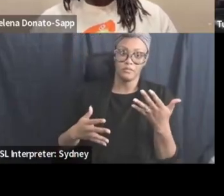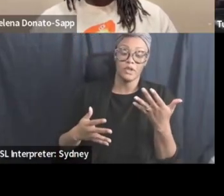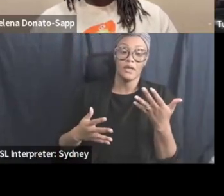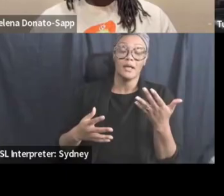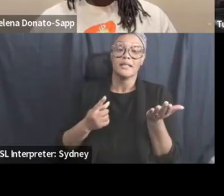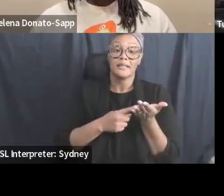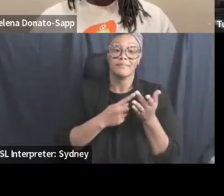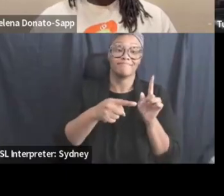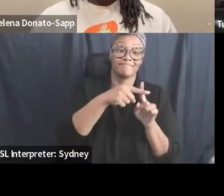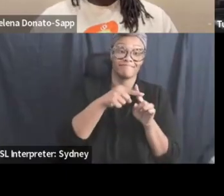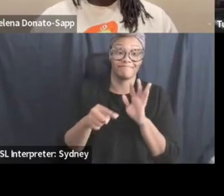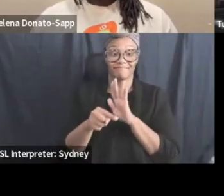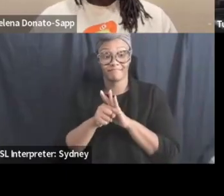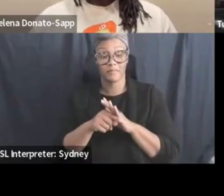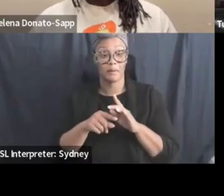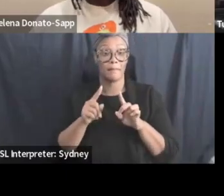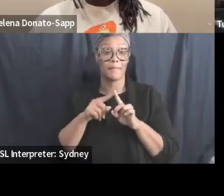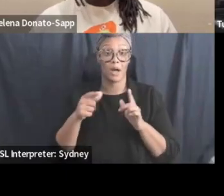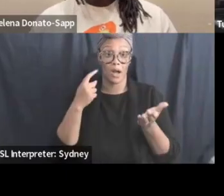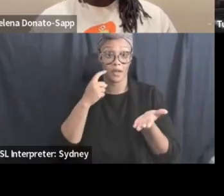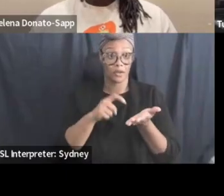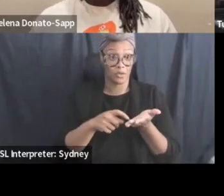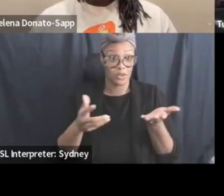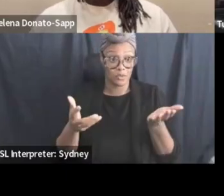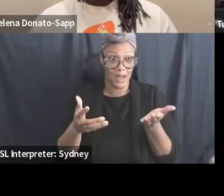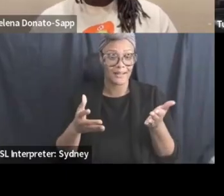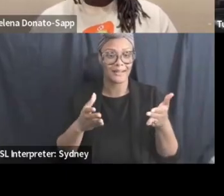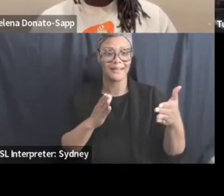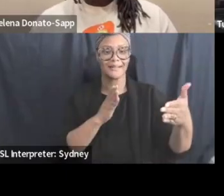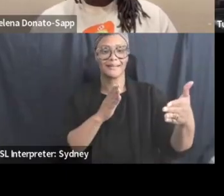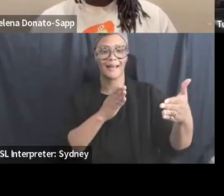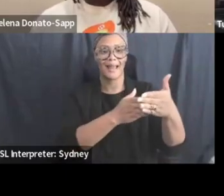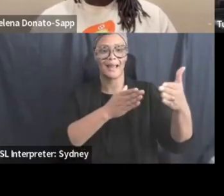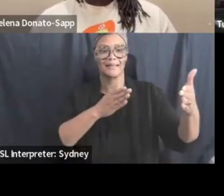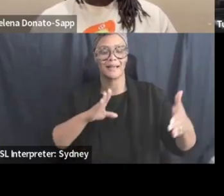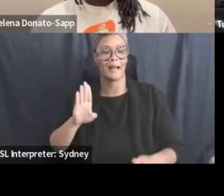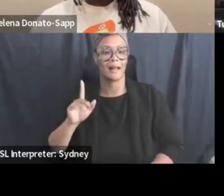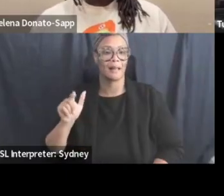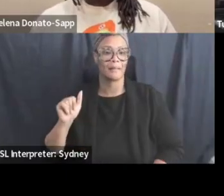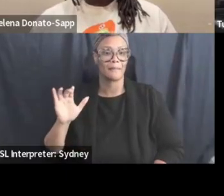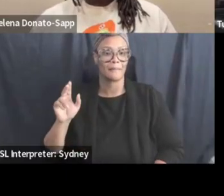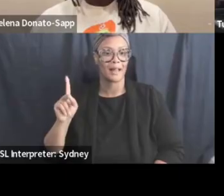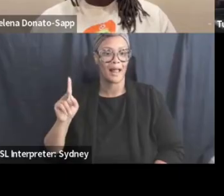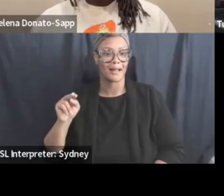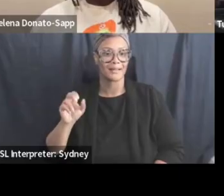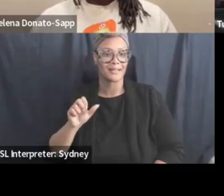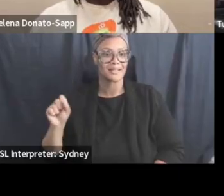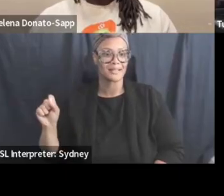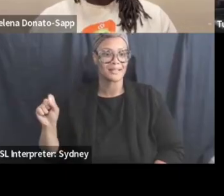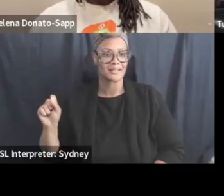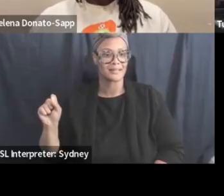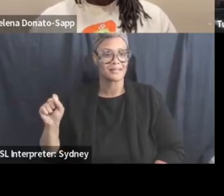students with disabilities is anti-blackness and ableism on one side of the coin, and the other